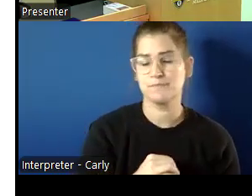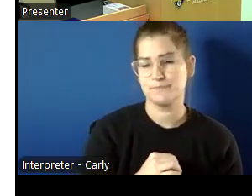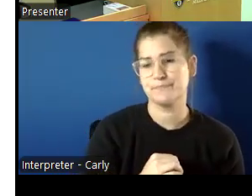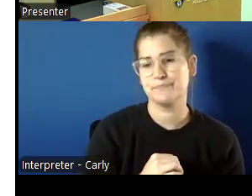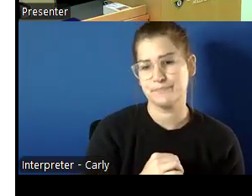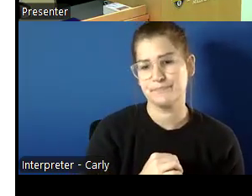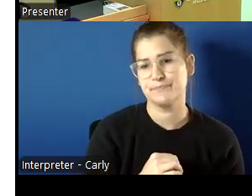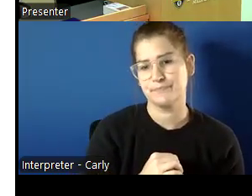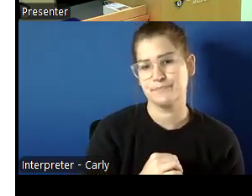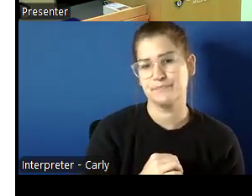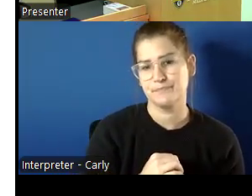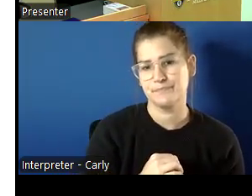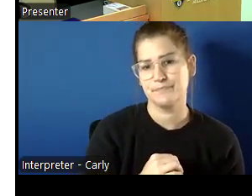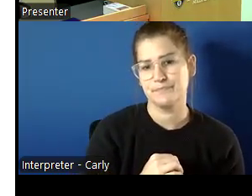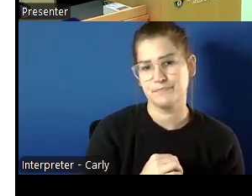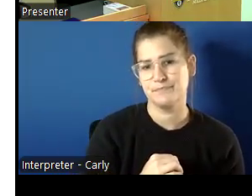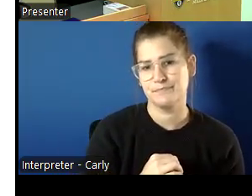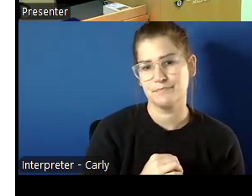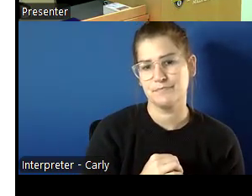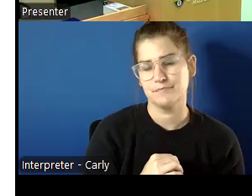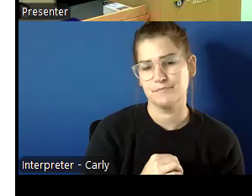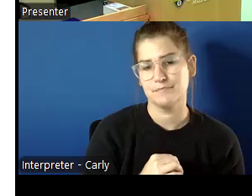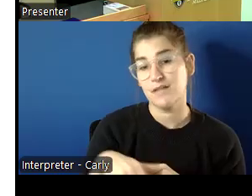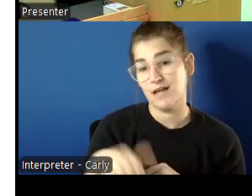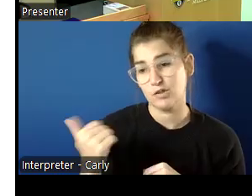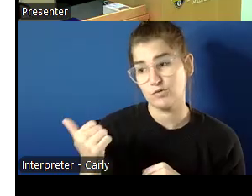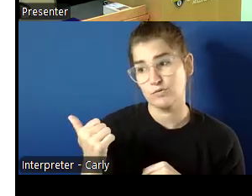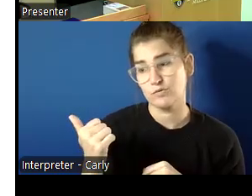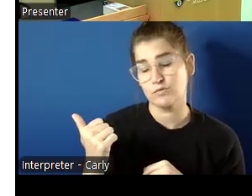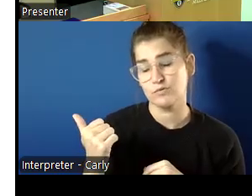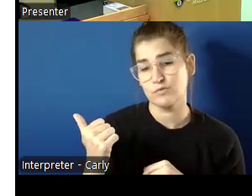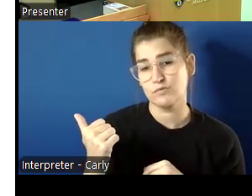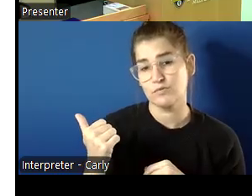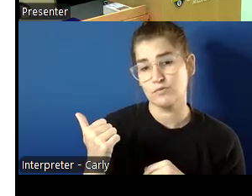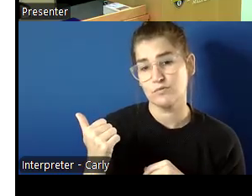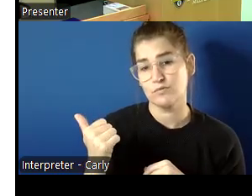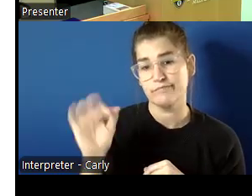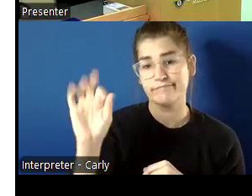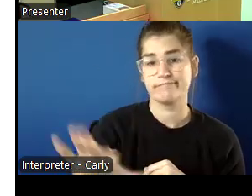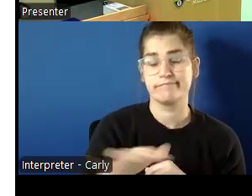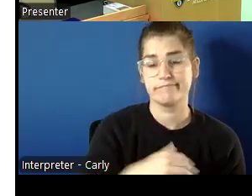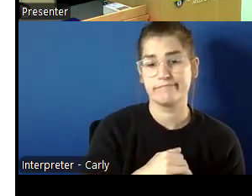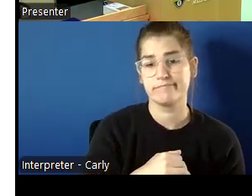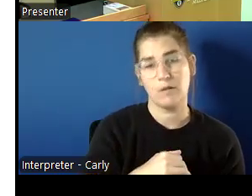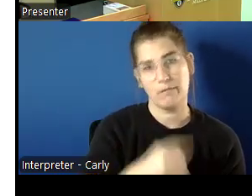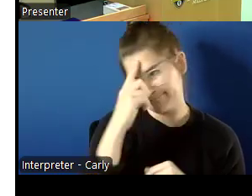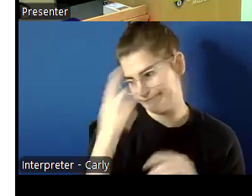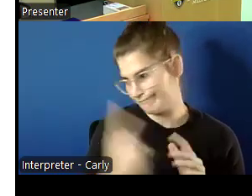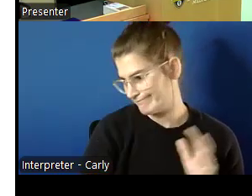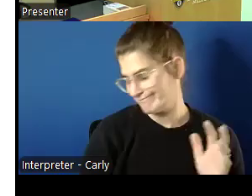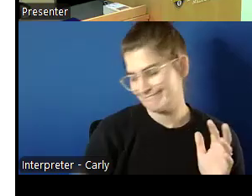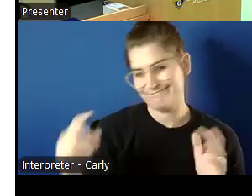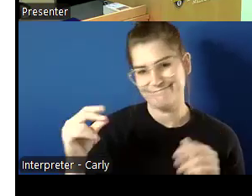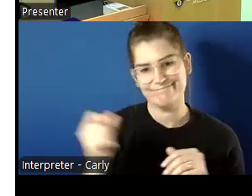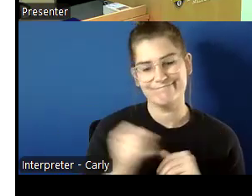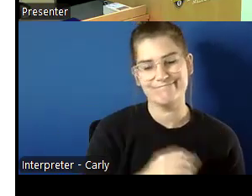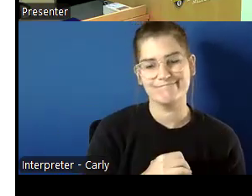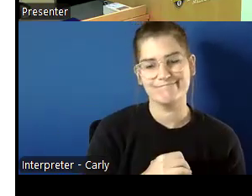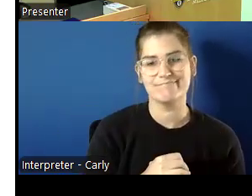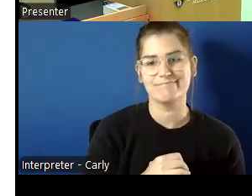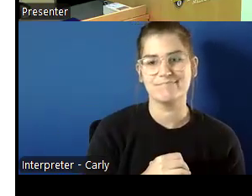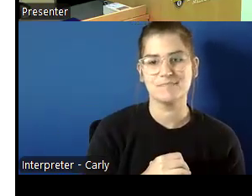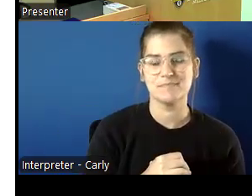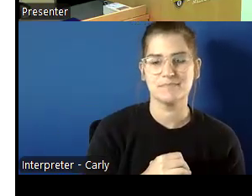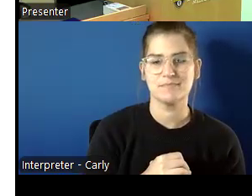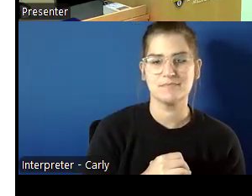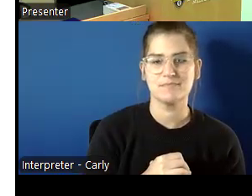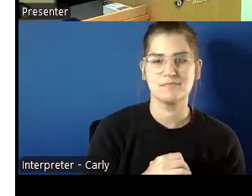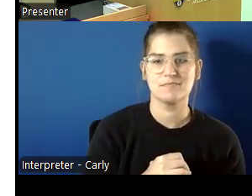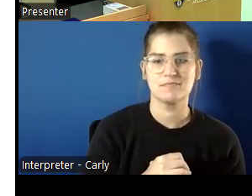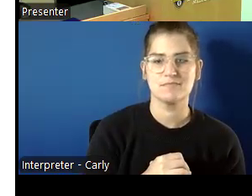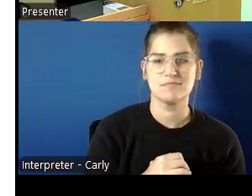um I guess the other thing I would say would be to and it just left me that quick um inquire.